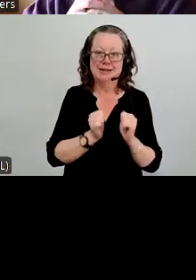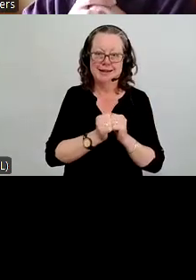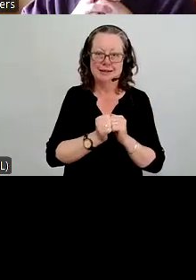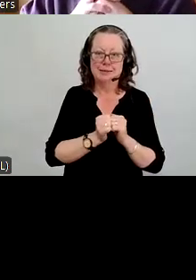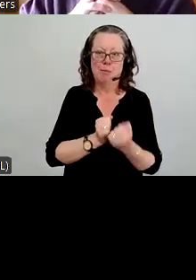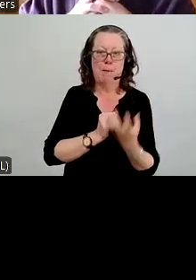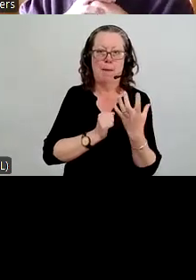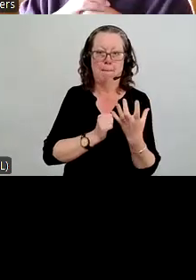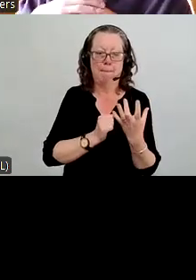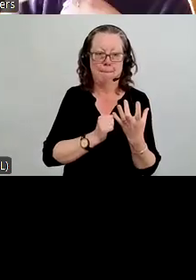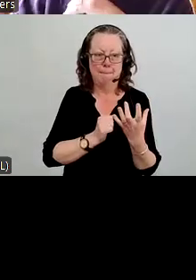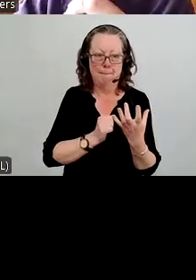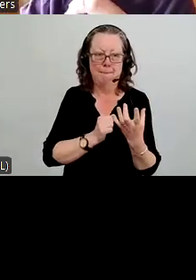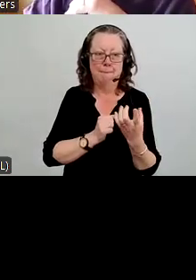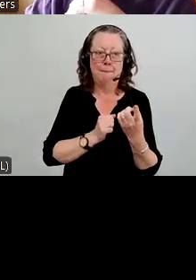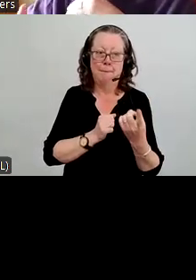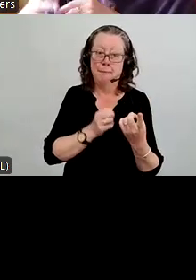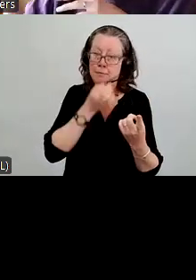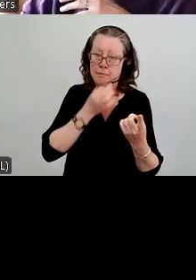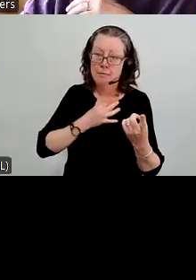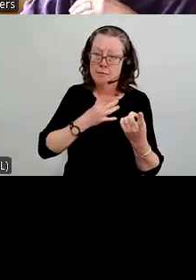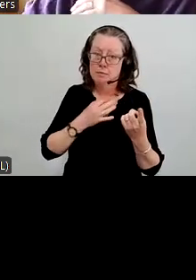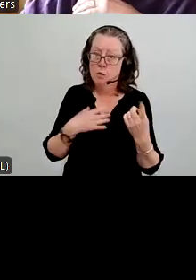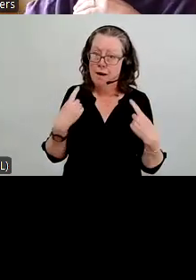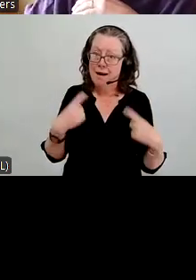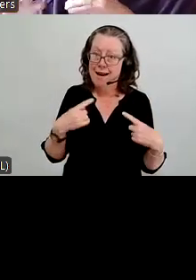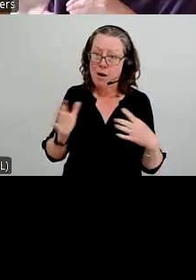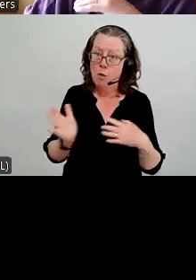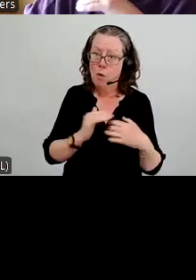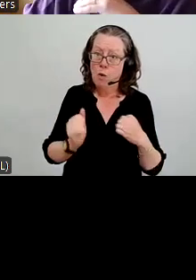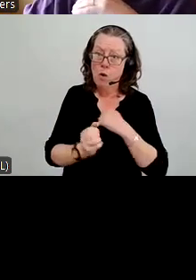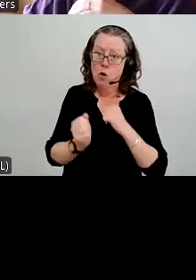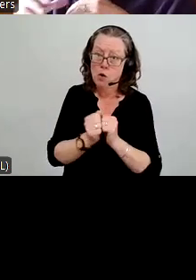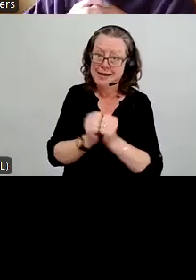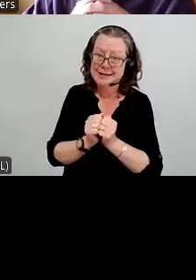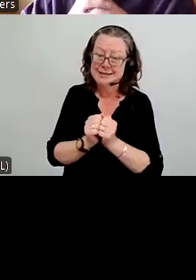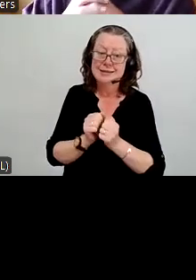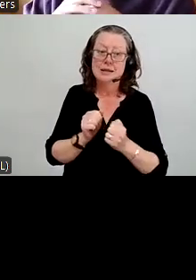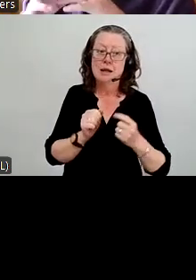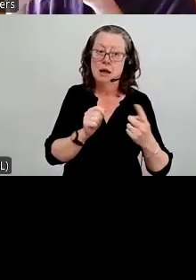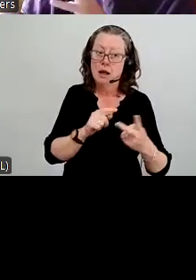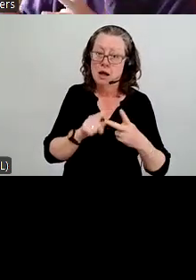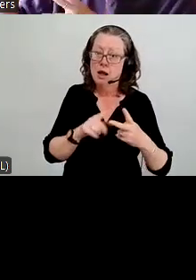It asks me if I want to allow all cookies, I want to manage the cookies, or reject all the cookies.